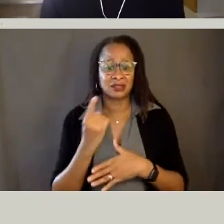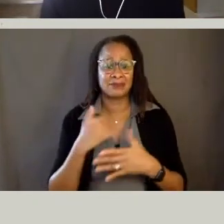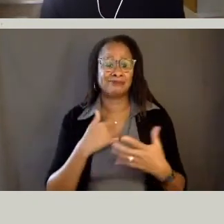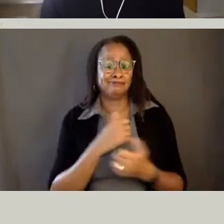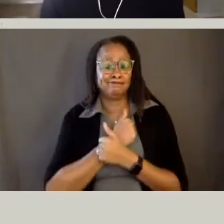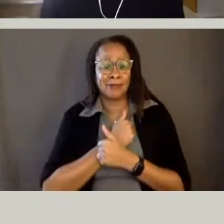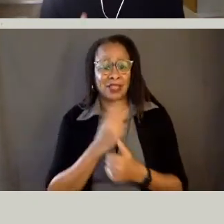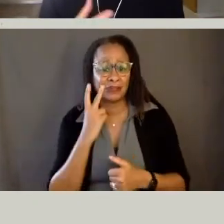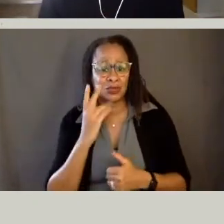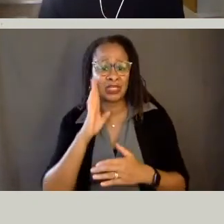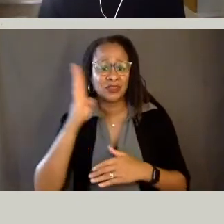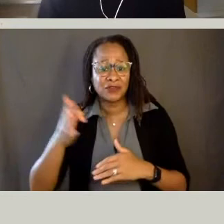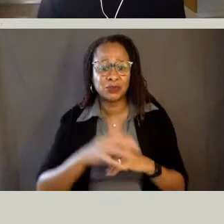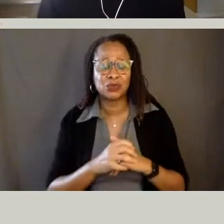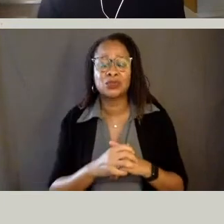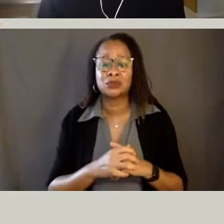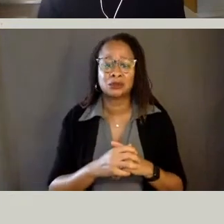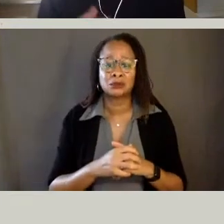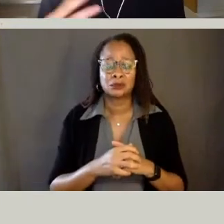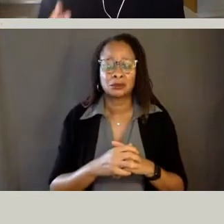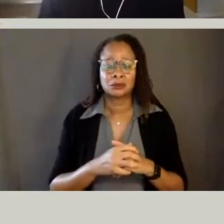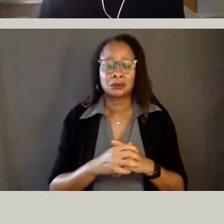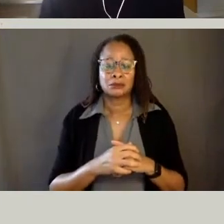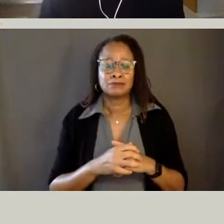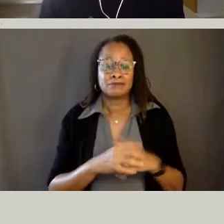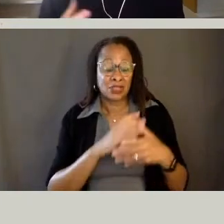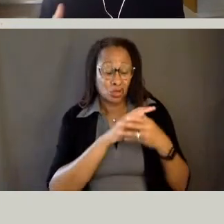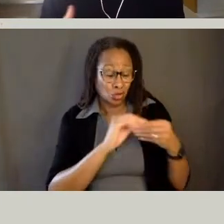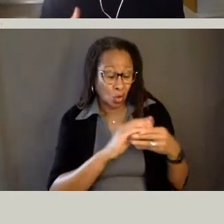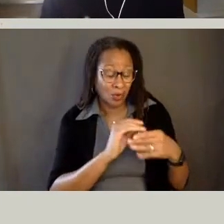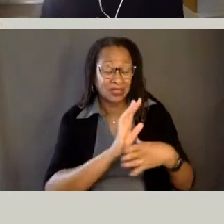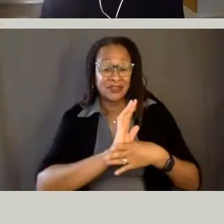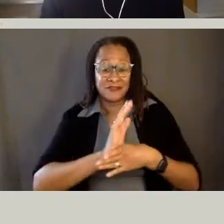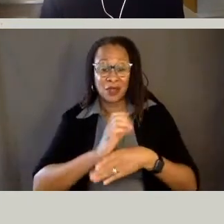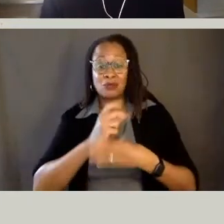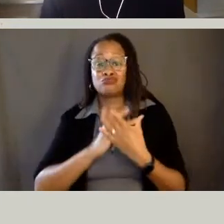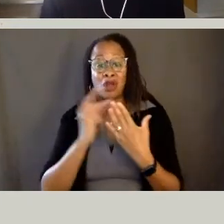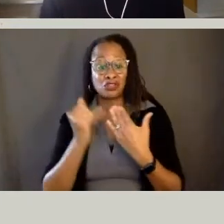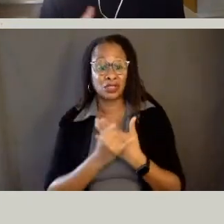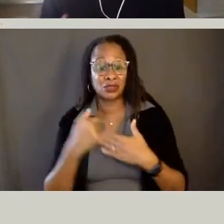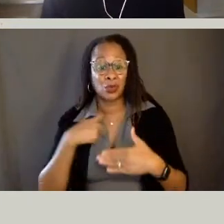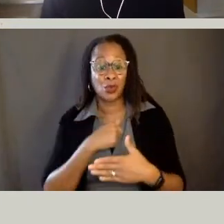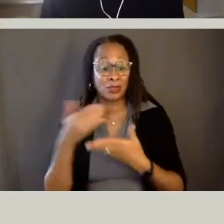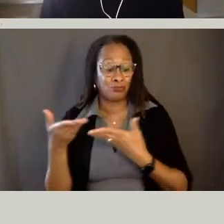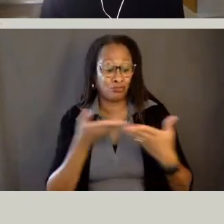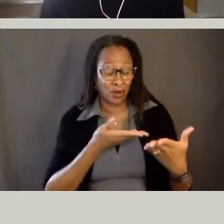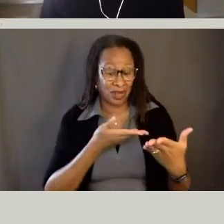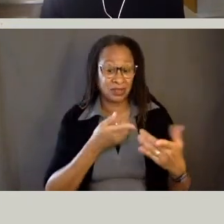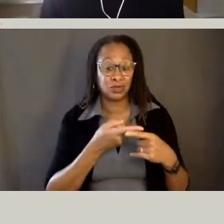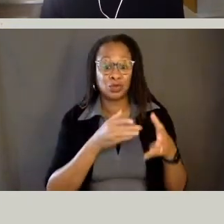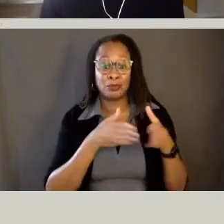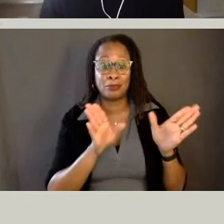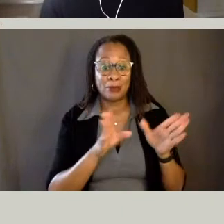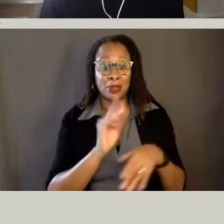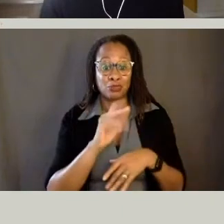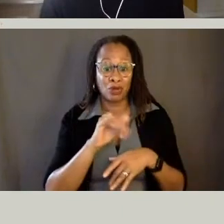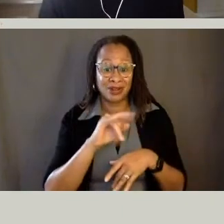in the future is like how the stories, the films, or projects that we bring a board as independent filmmakers, isn't just playing